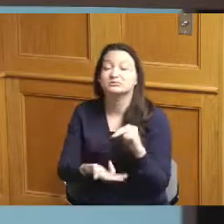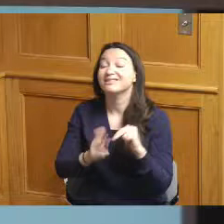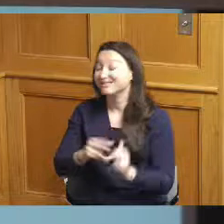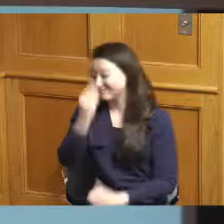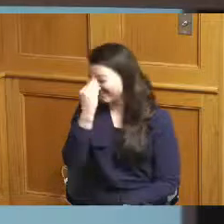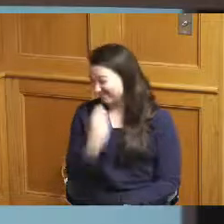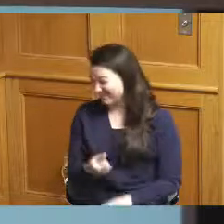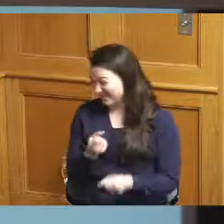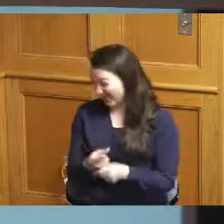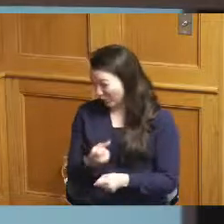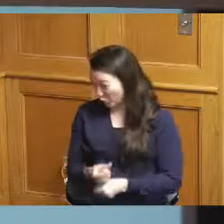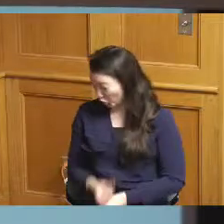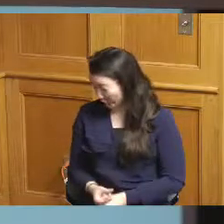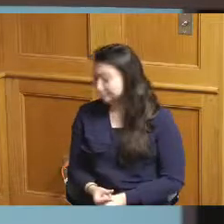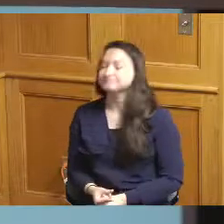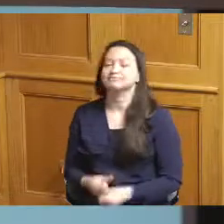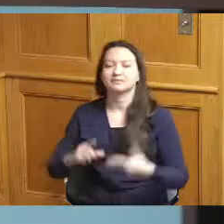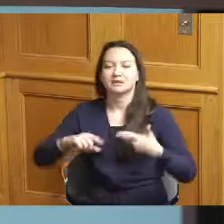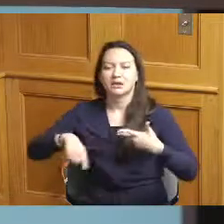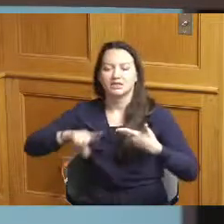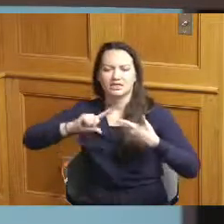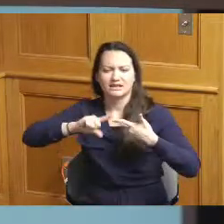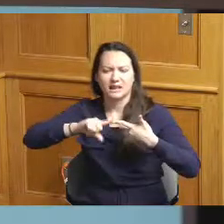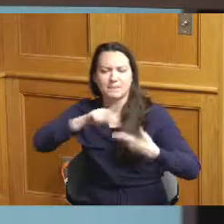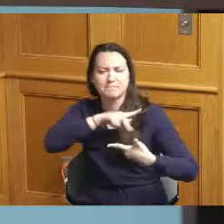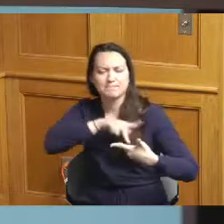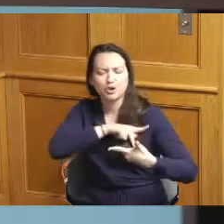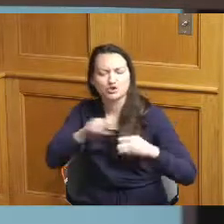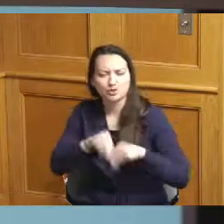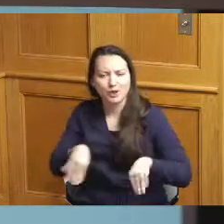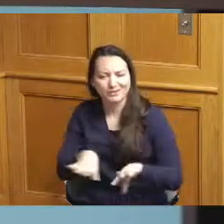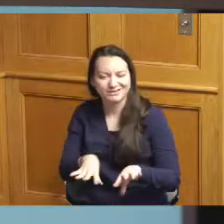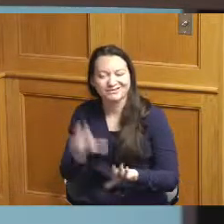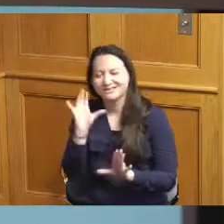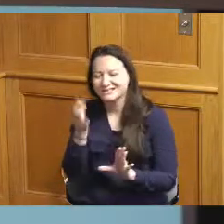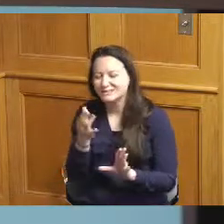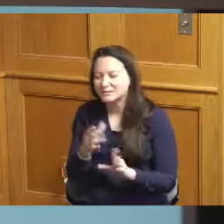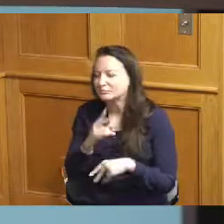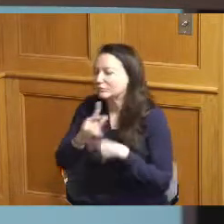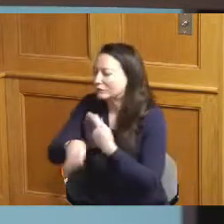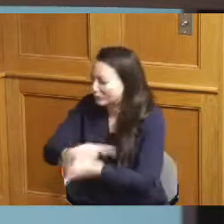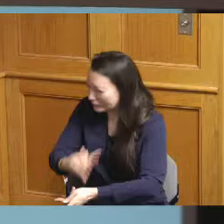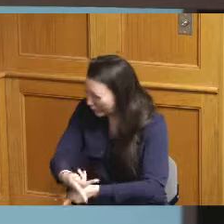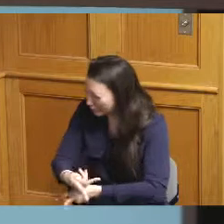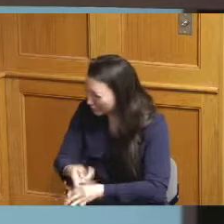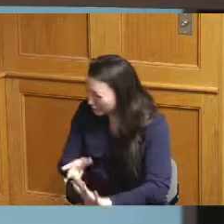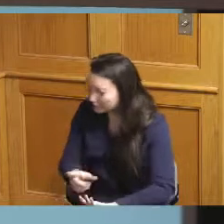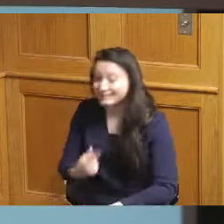I do every year this second metric the personal property looks like it's a typo it says it's 1